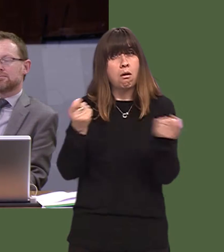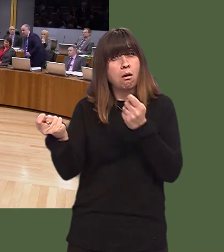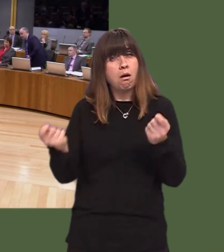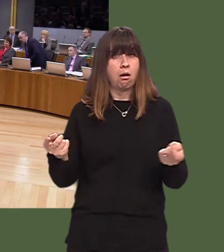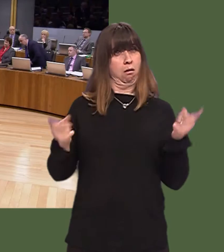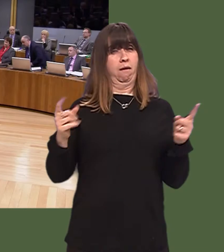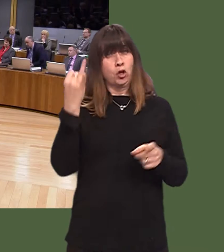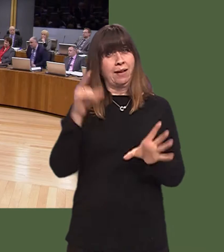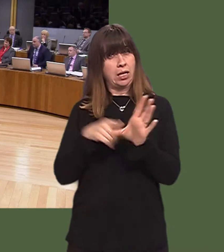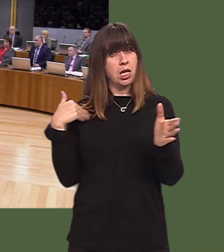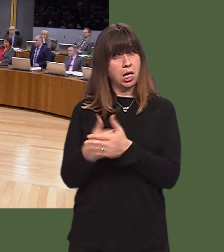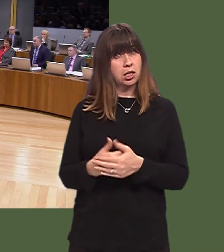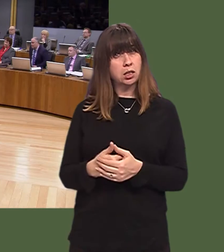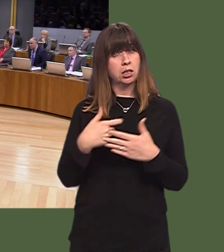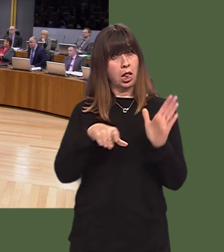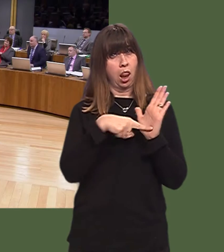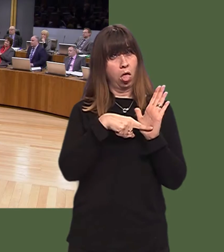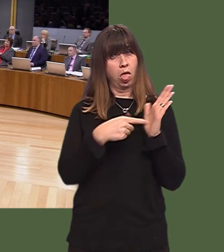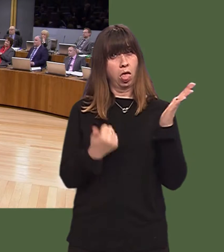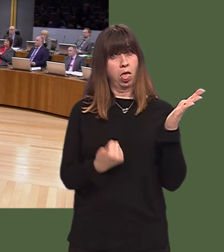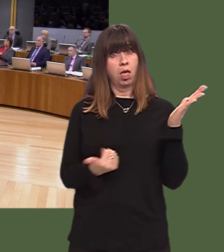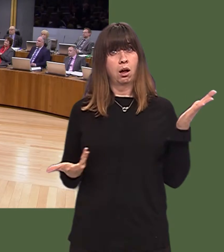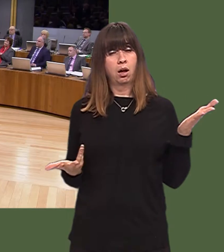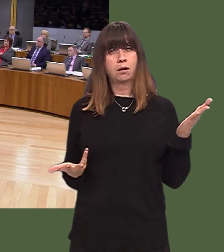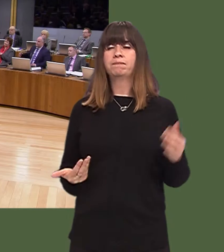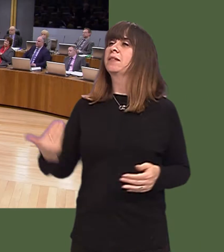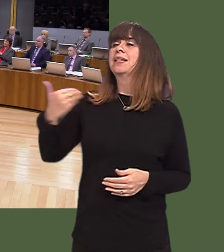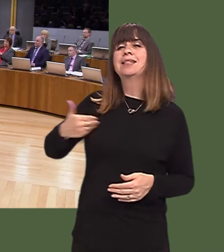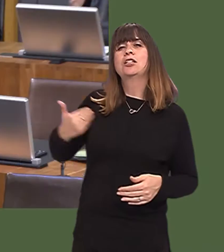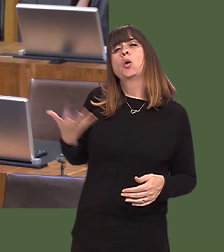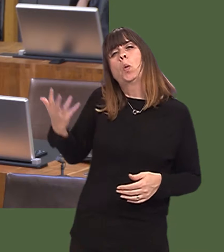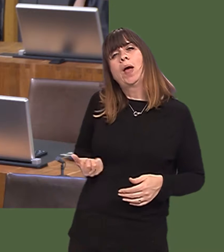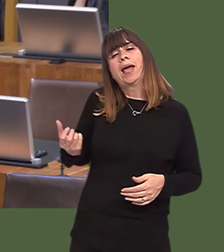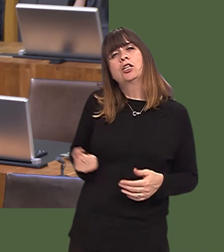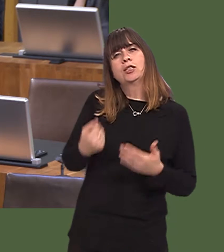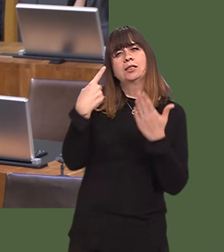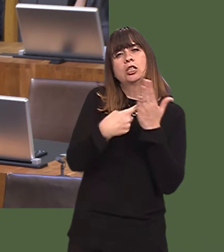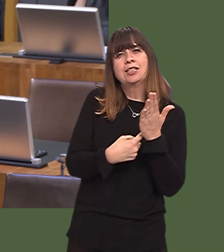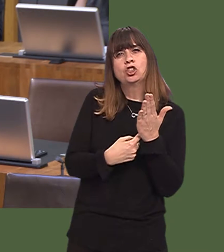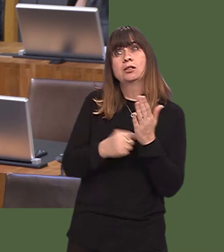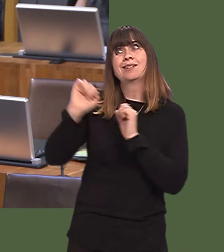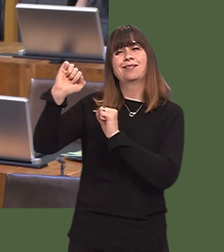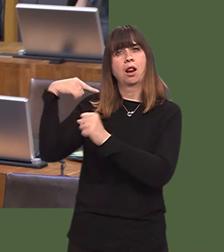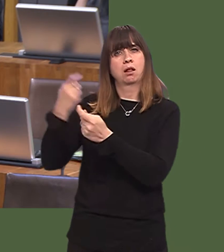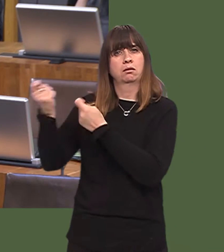Carwyn Jones: There are two things here to bear in mind. First, teachersí pay and conditions have not been devolved yetóthey will be next year.